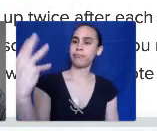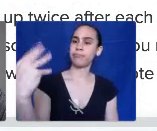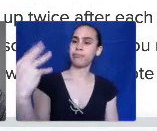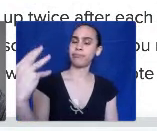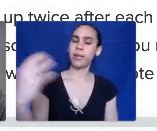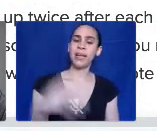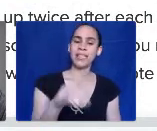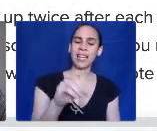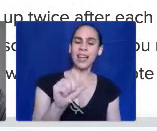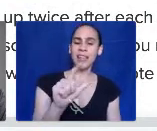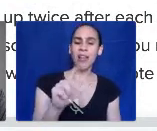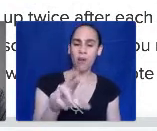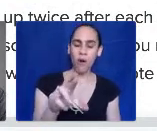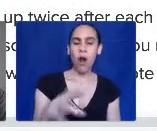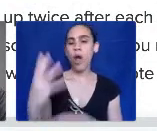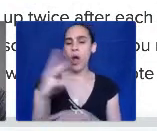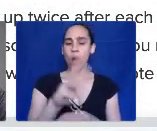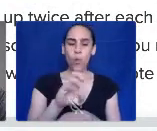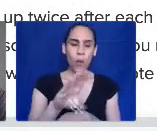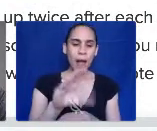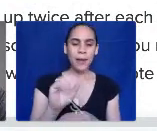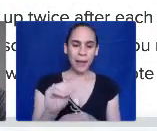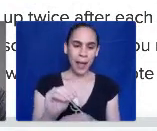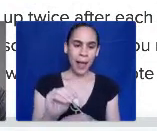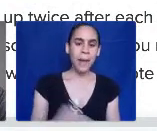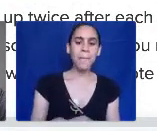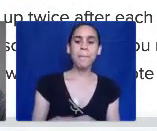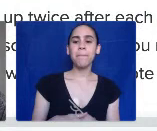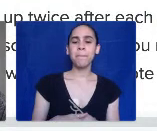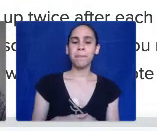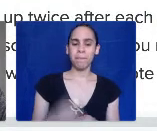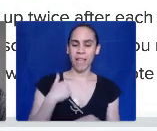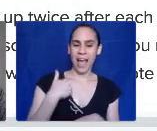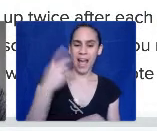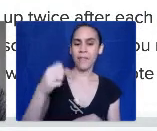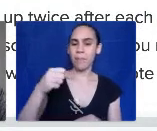or a webcam road is a great brand i'm using their microphone right here um i use a dslr connected to